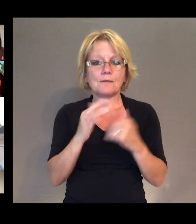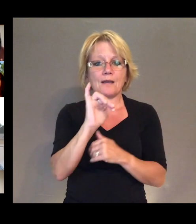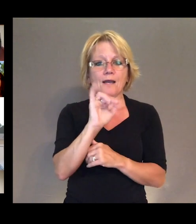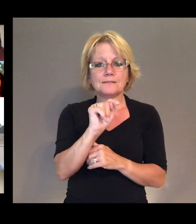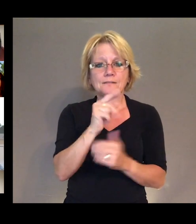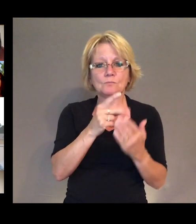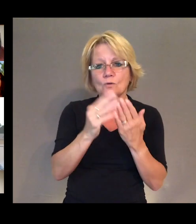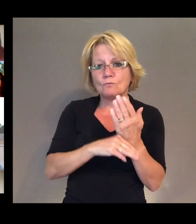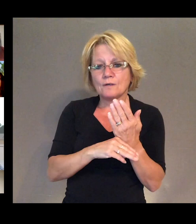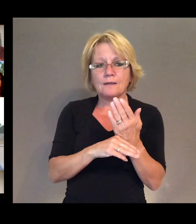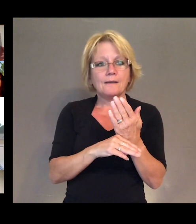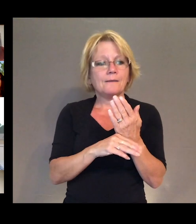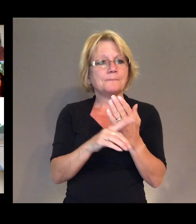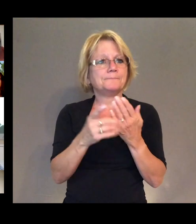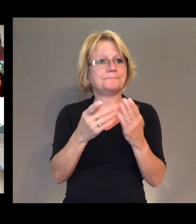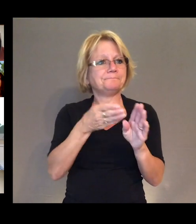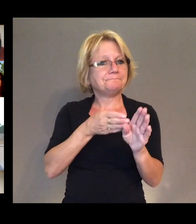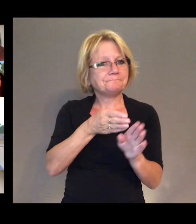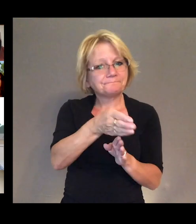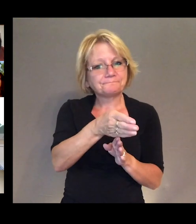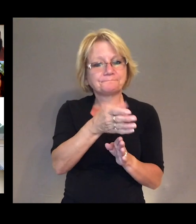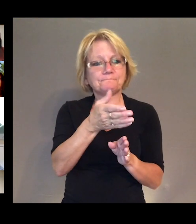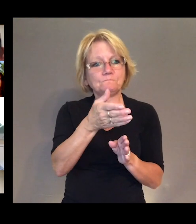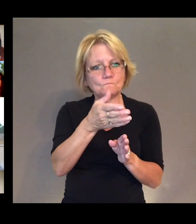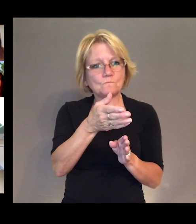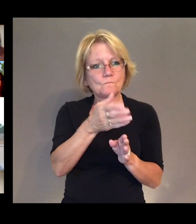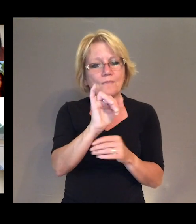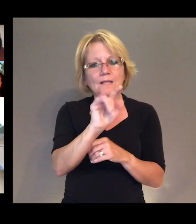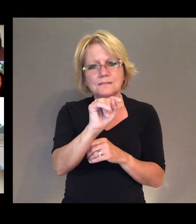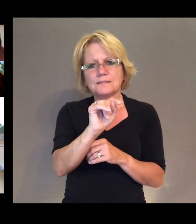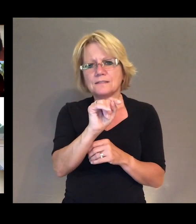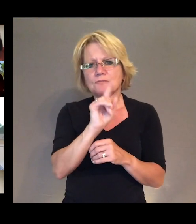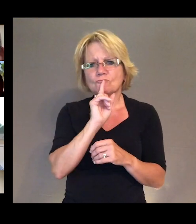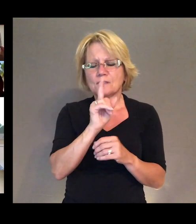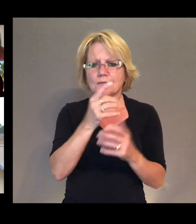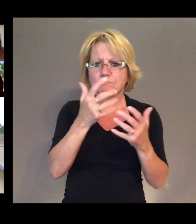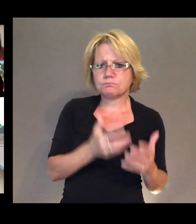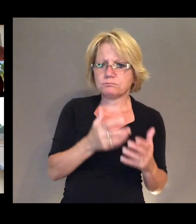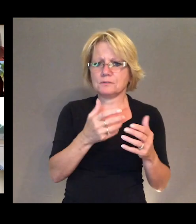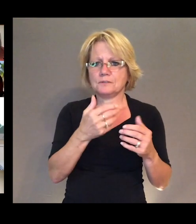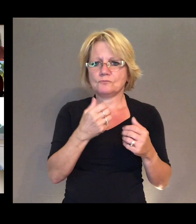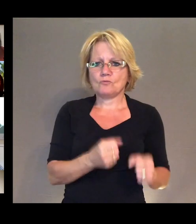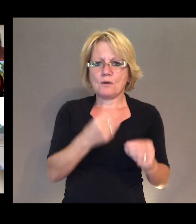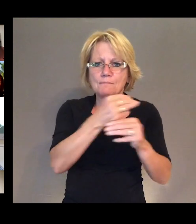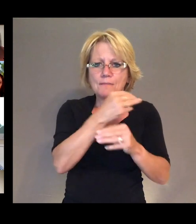that really focuses and like some IT programs are so math heavy, right? And some students are incredibly good at math.